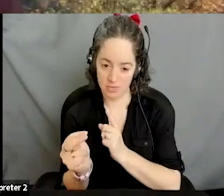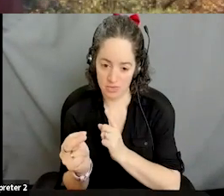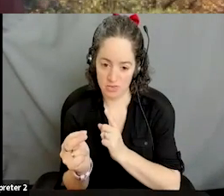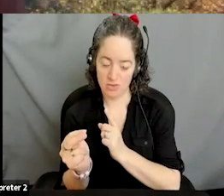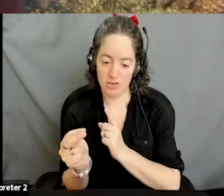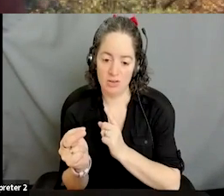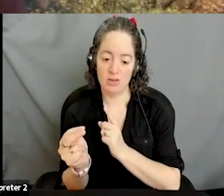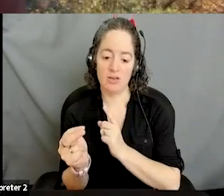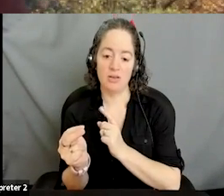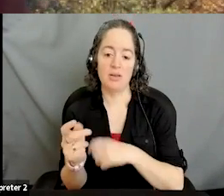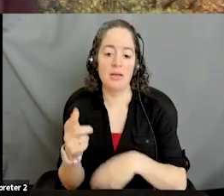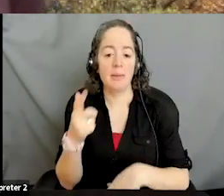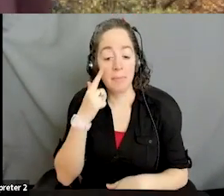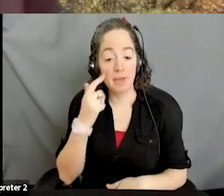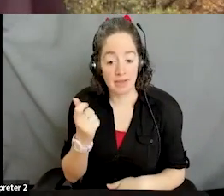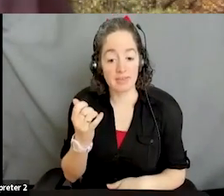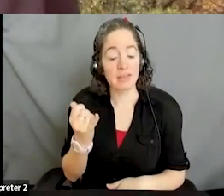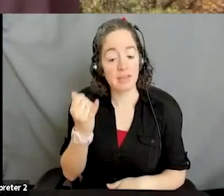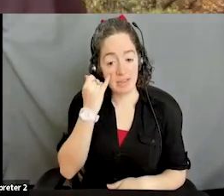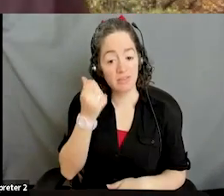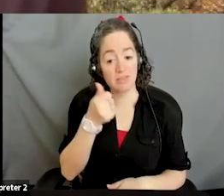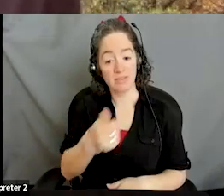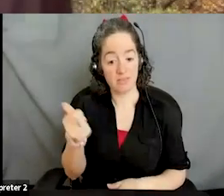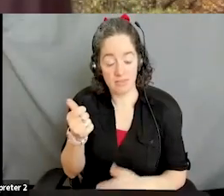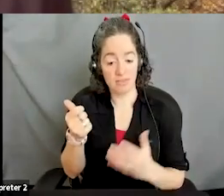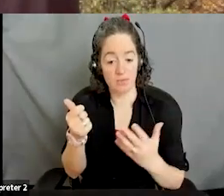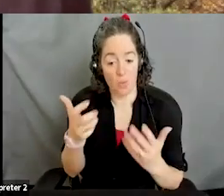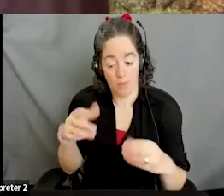being accessible, I've learned it's very much an evolving process.